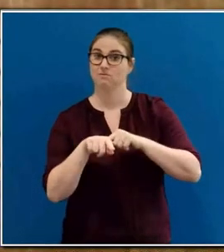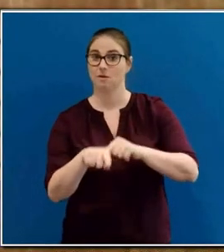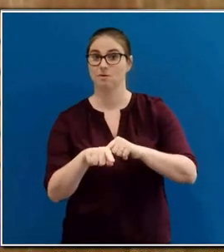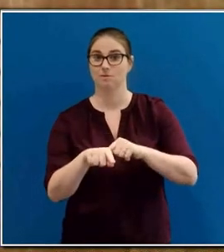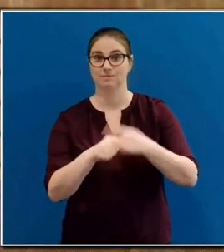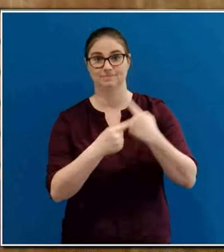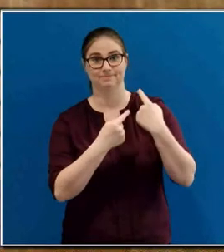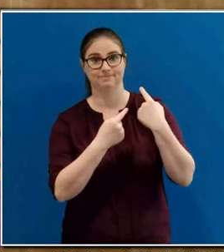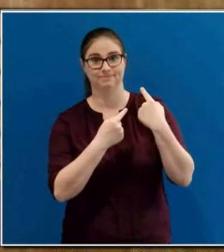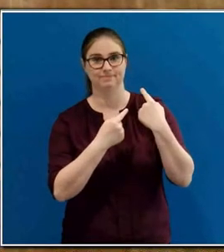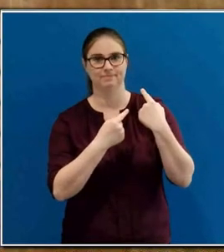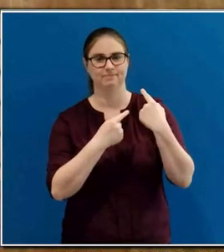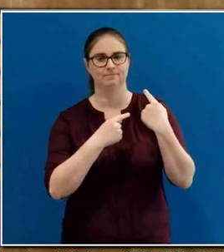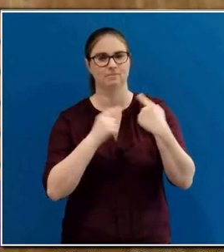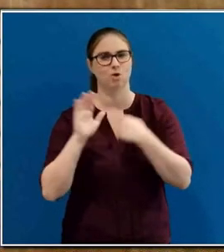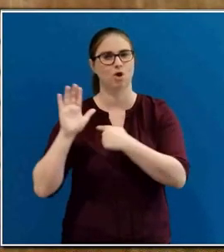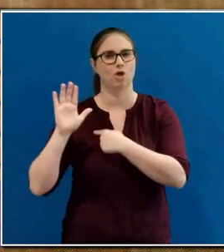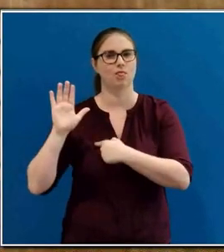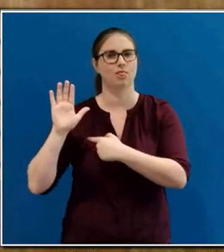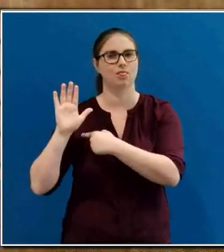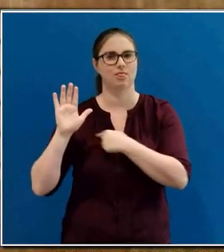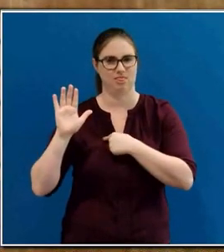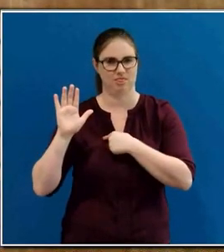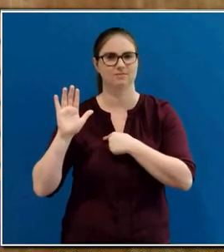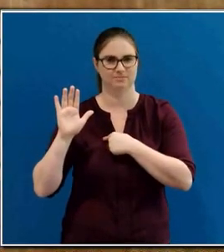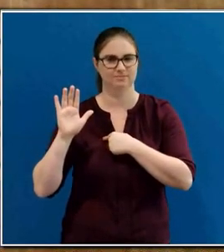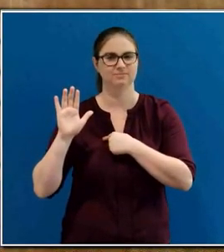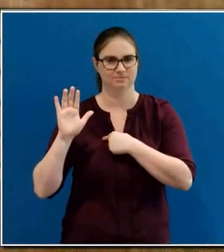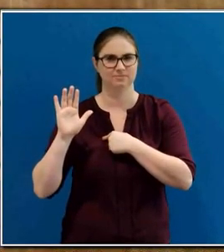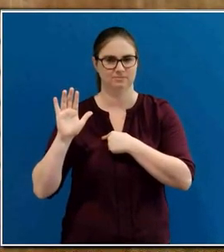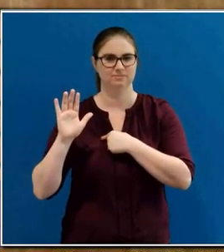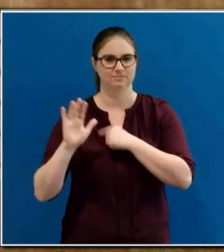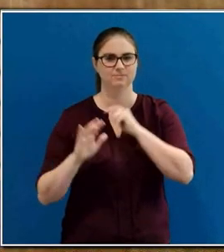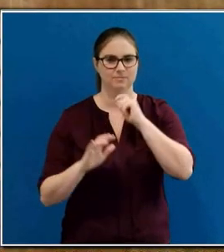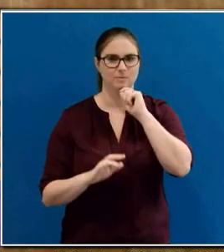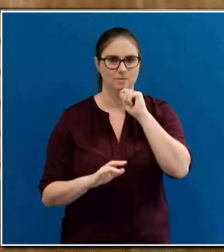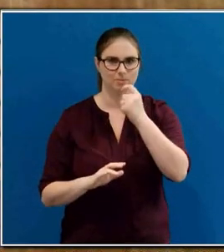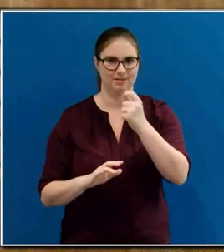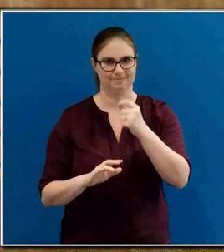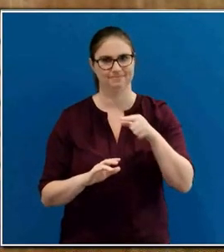and she will administer the oath or affirmation, as the case may be.